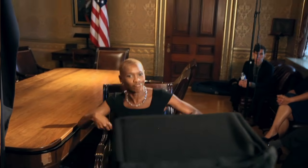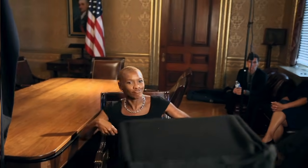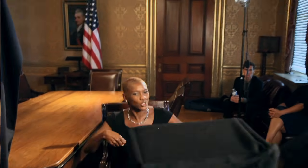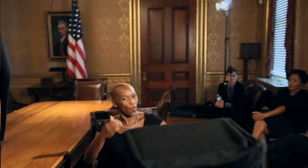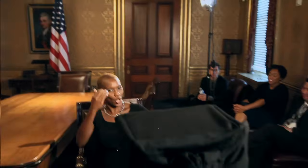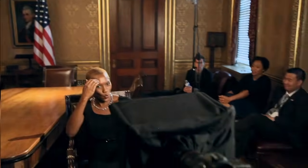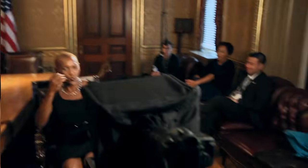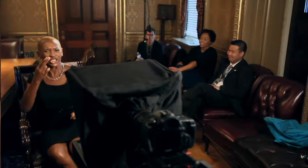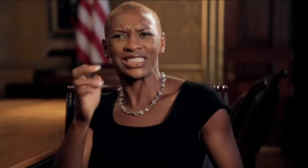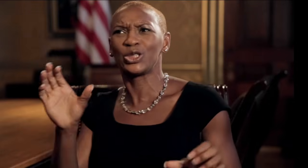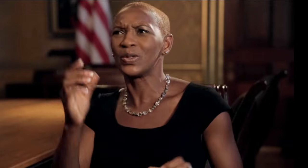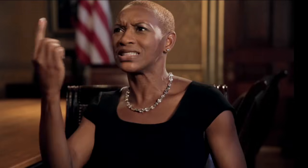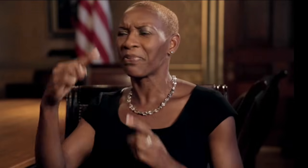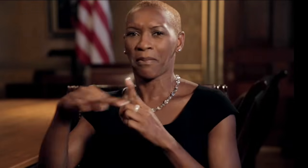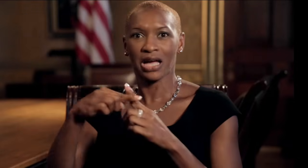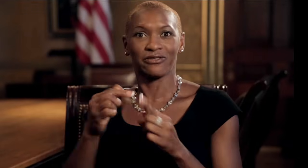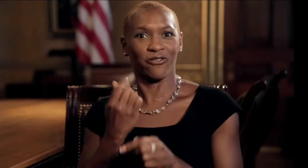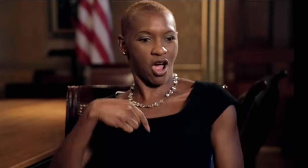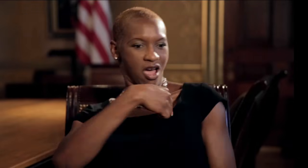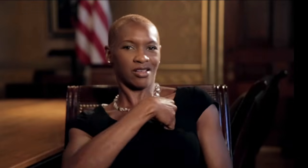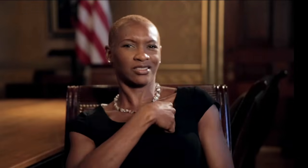bags of food in her hands. She knew she was doing something positive for us.